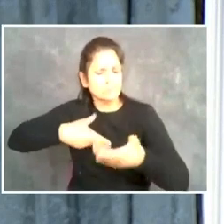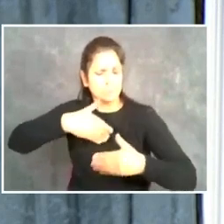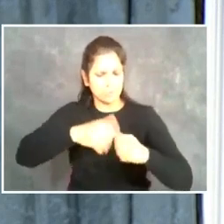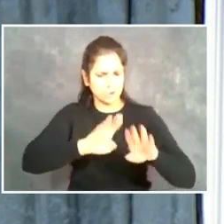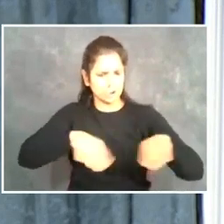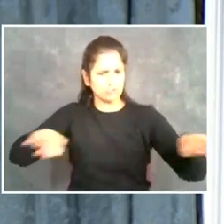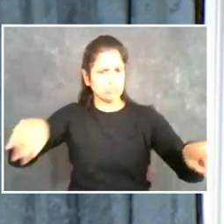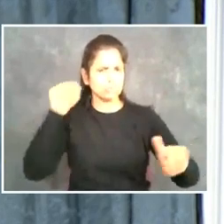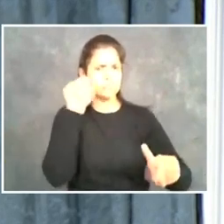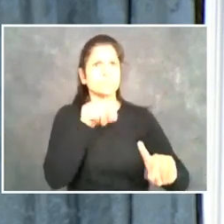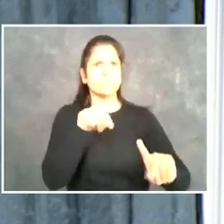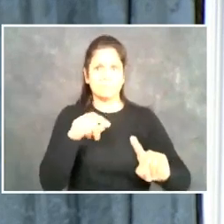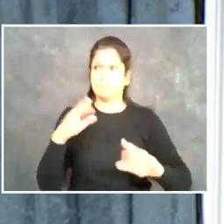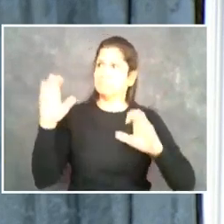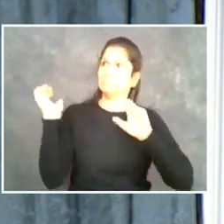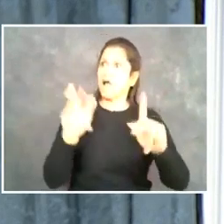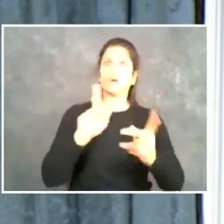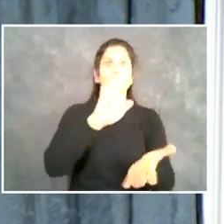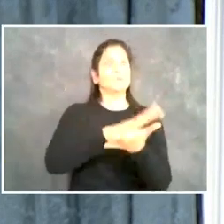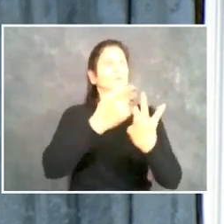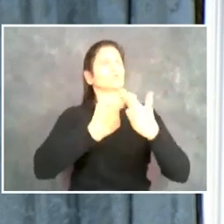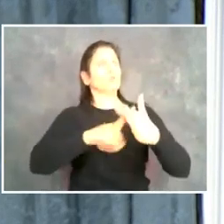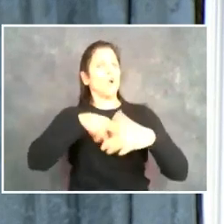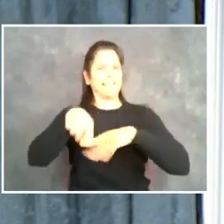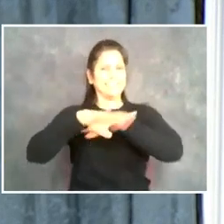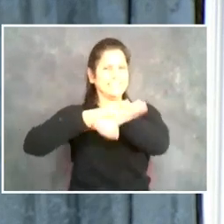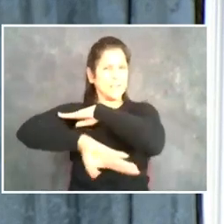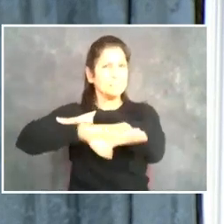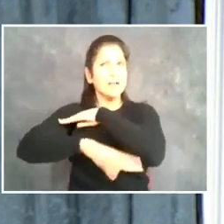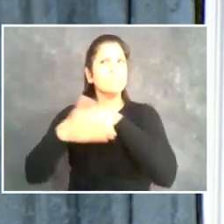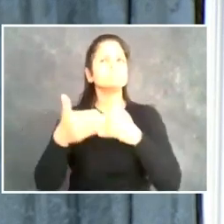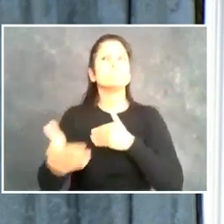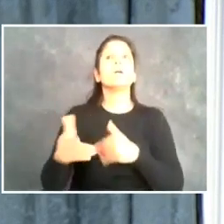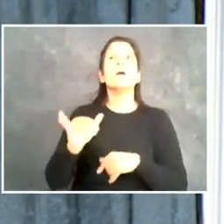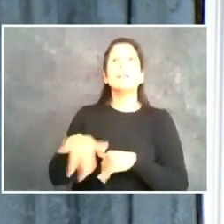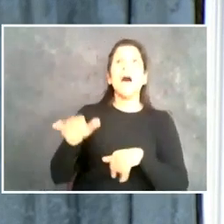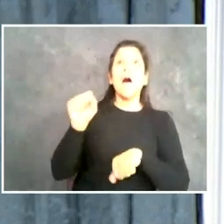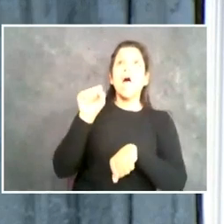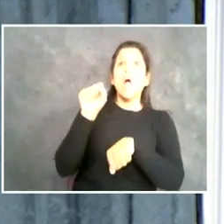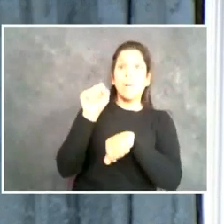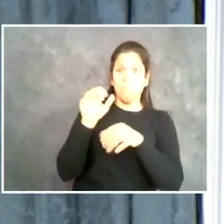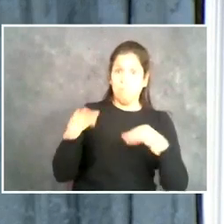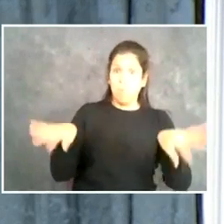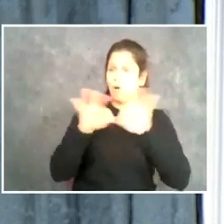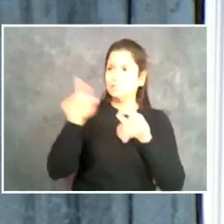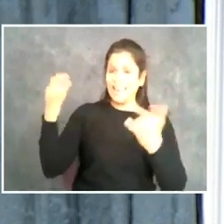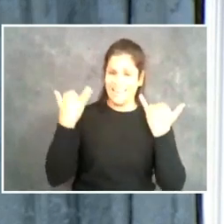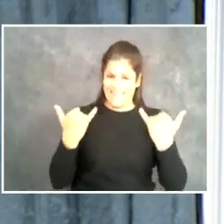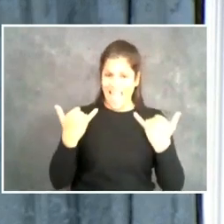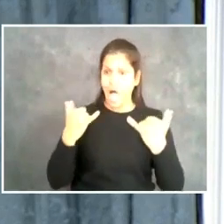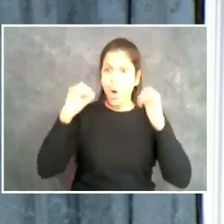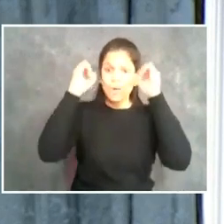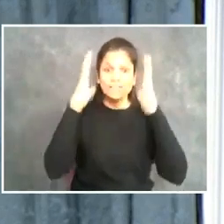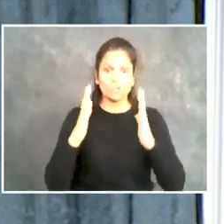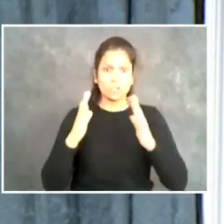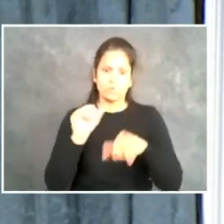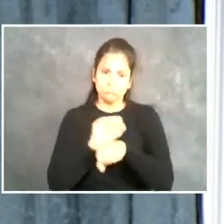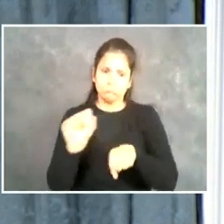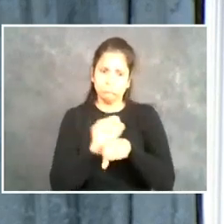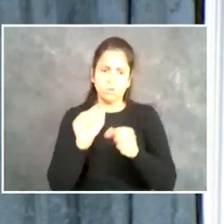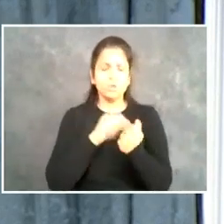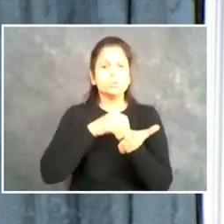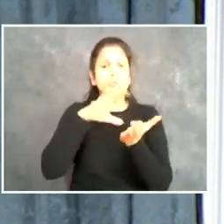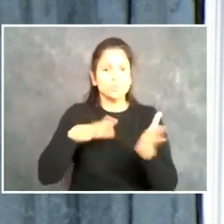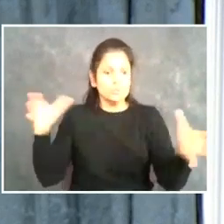NEEDS SO THAT THEY ARE ABLE TO